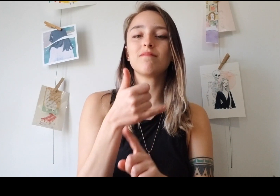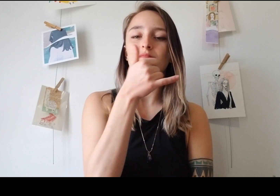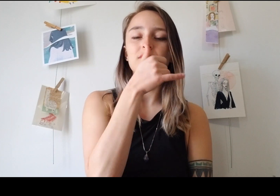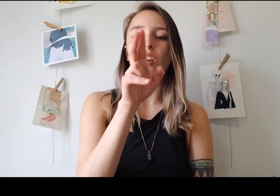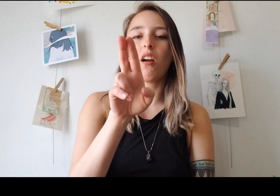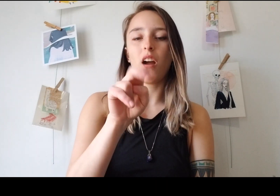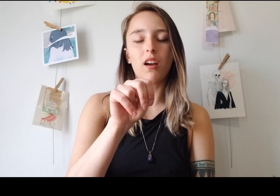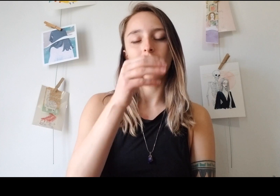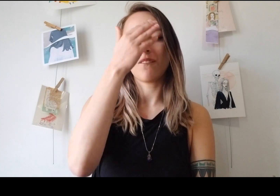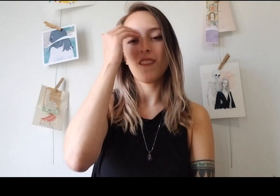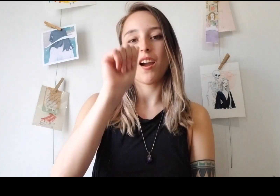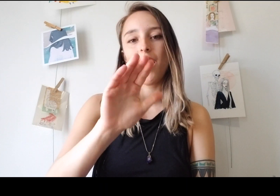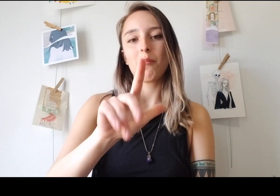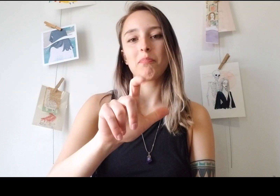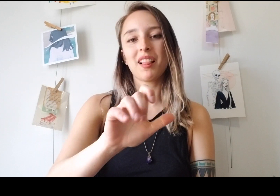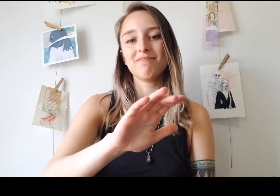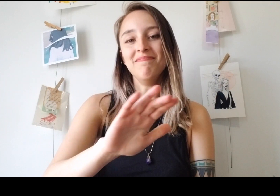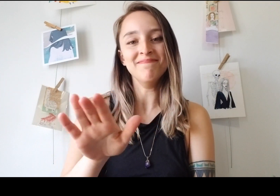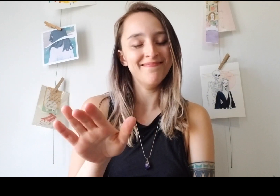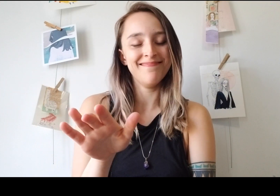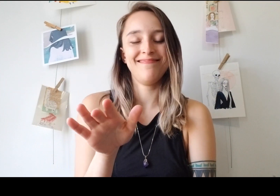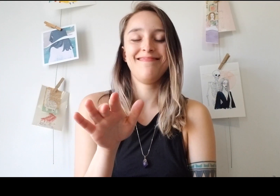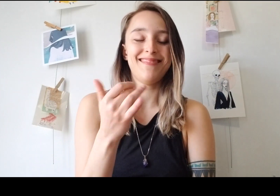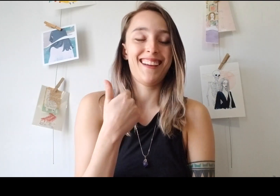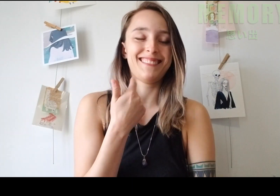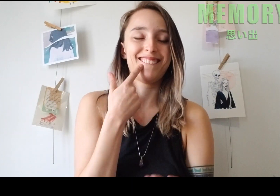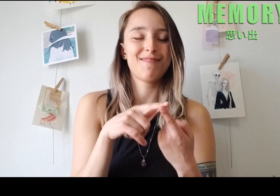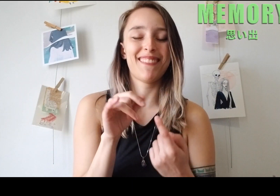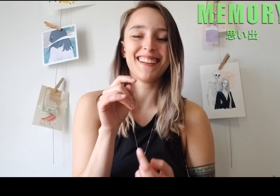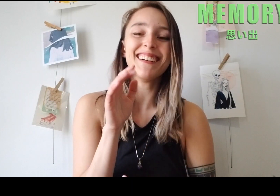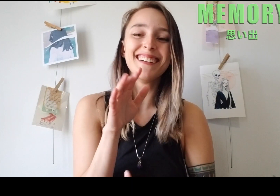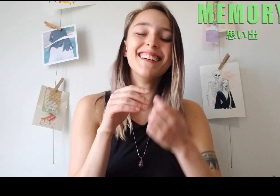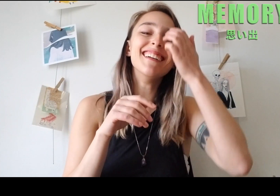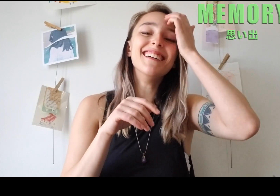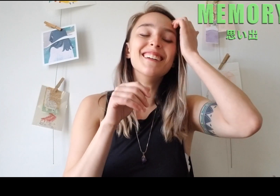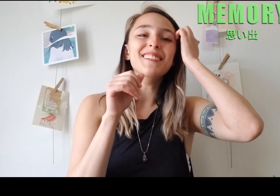This is really unforgettable what happened at me. I still laugh about it.